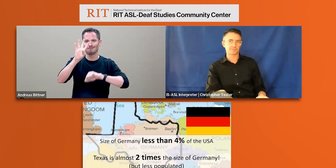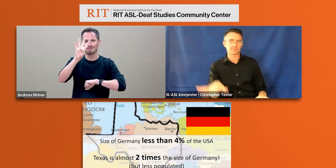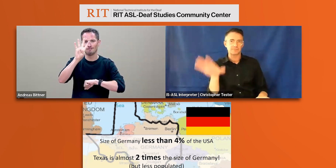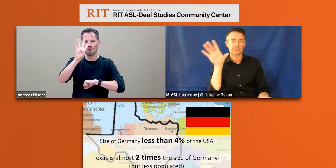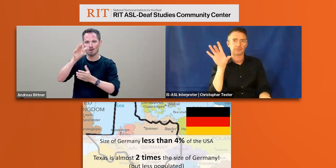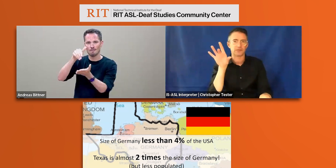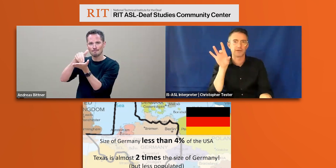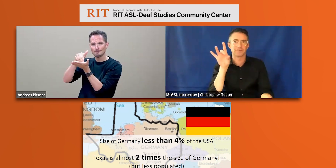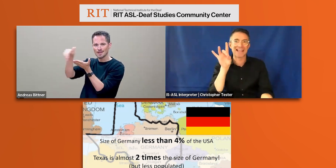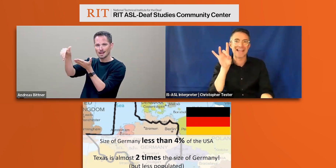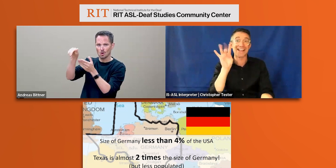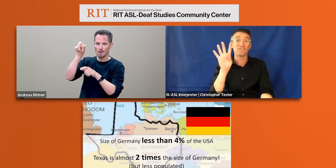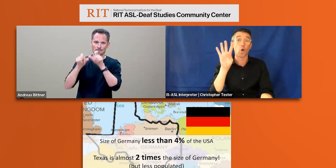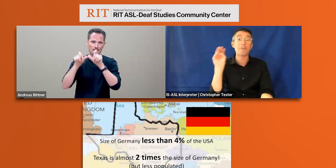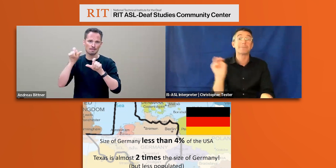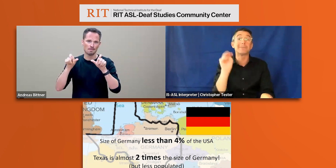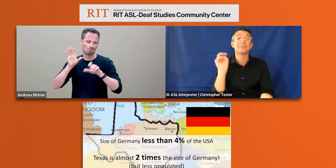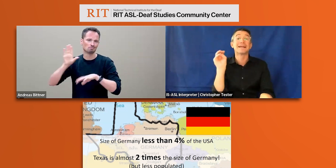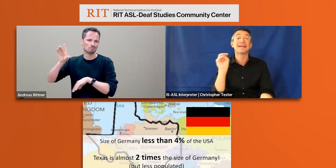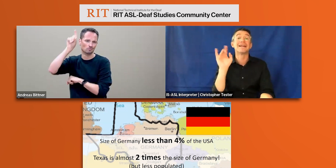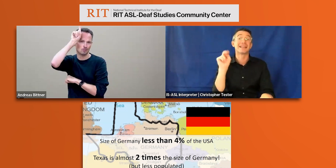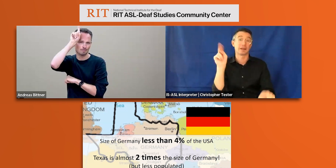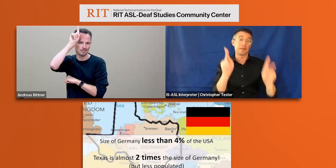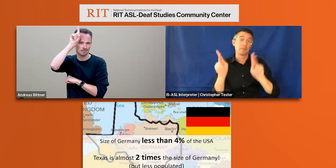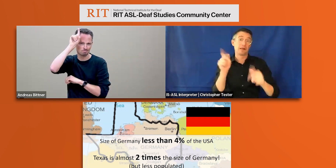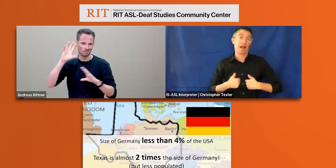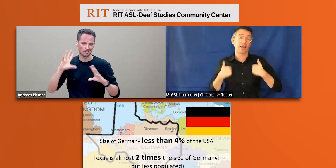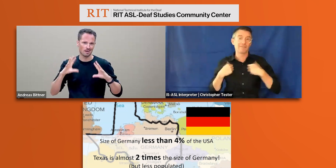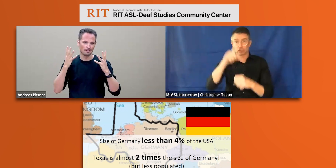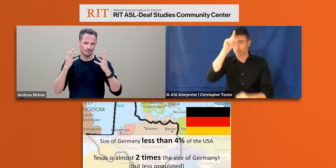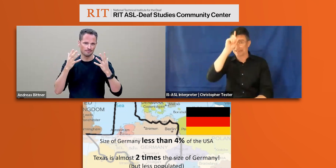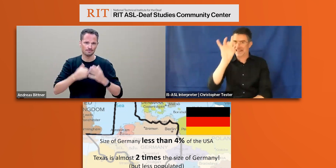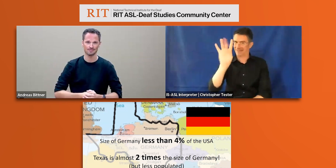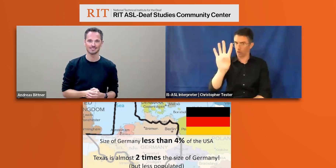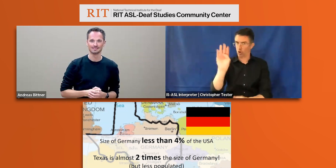is much larger, about 2 times the size of Germany.